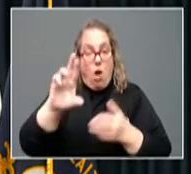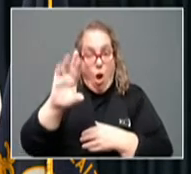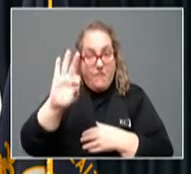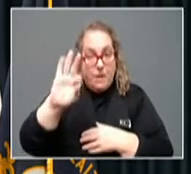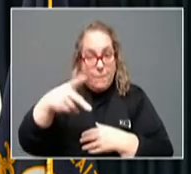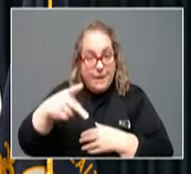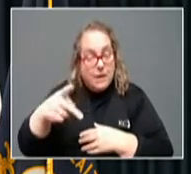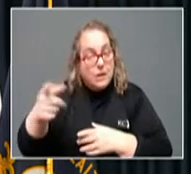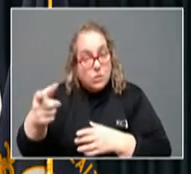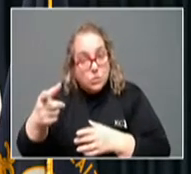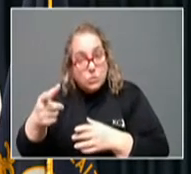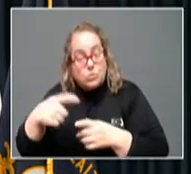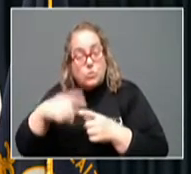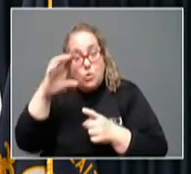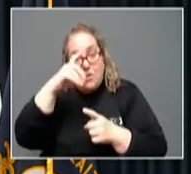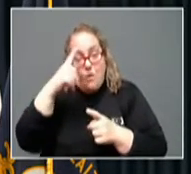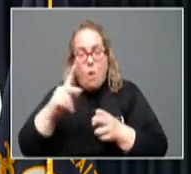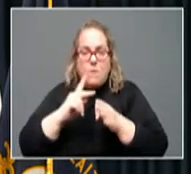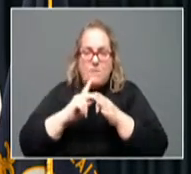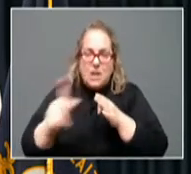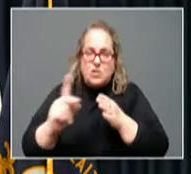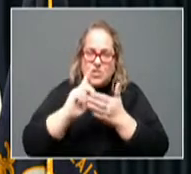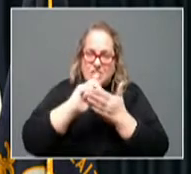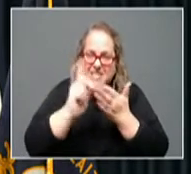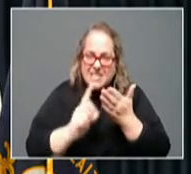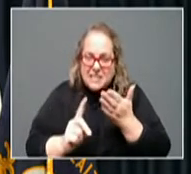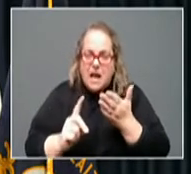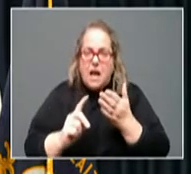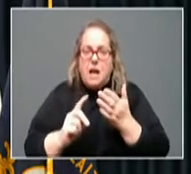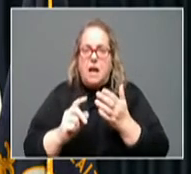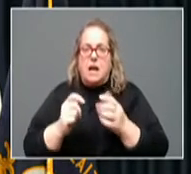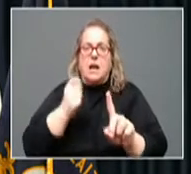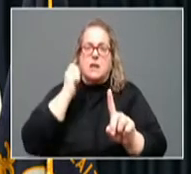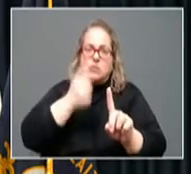construction Administration services for the new on site facility to be